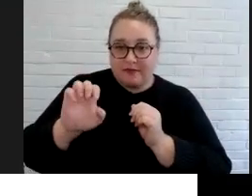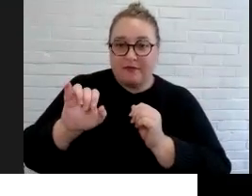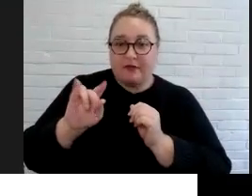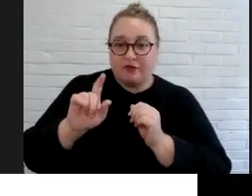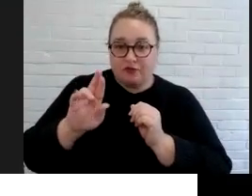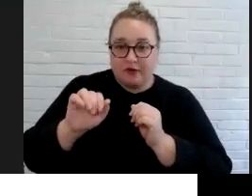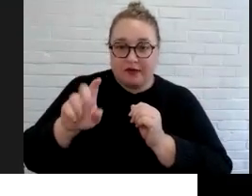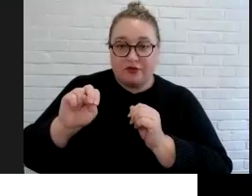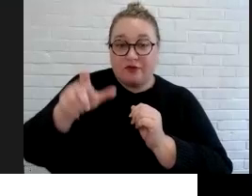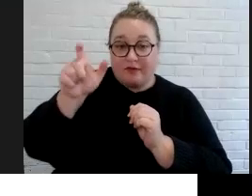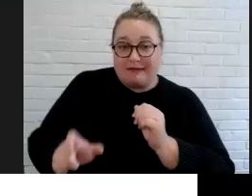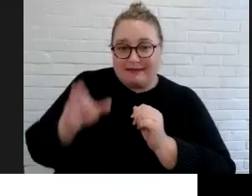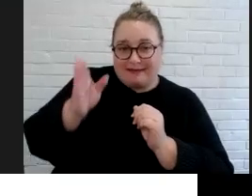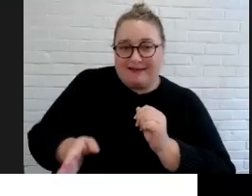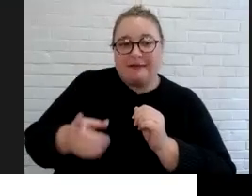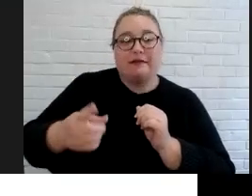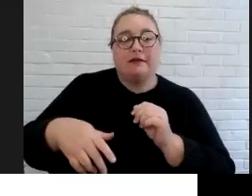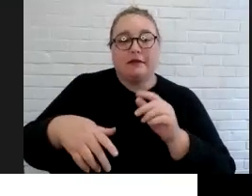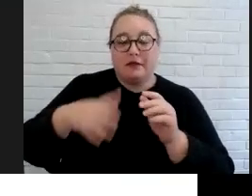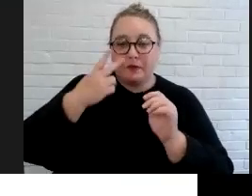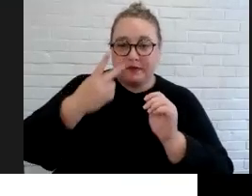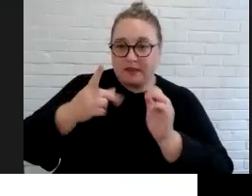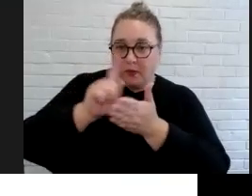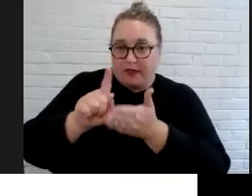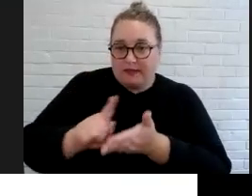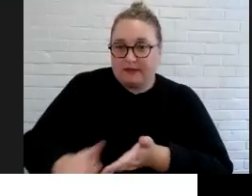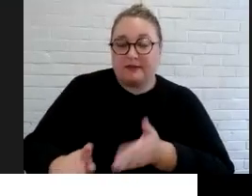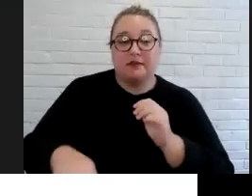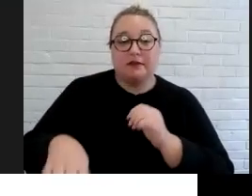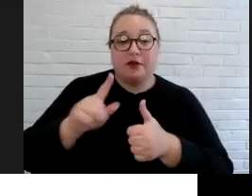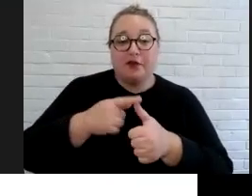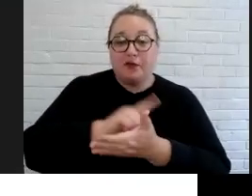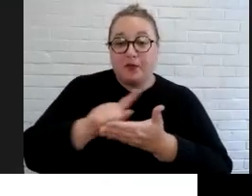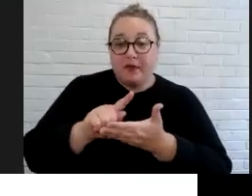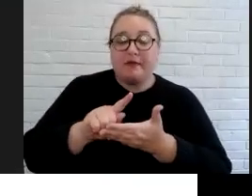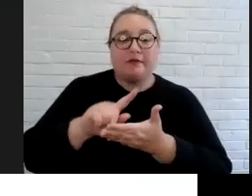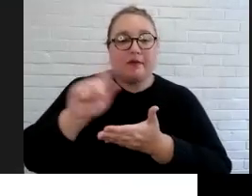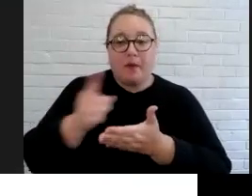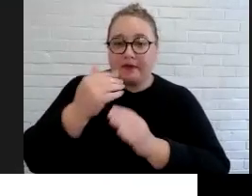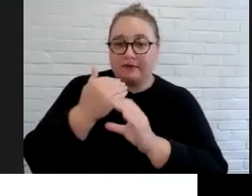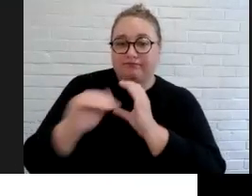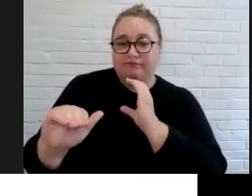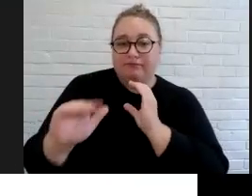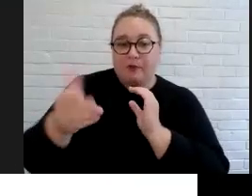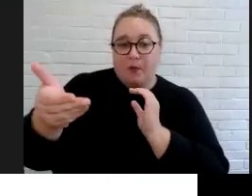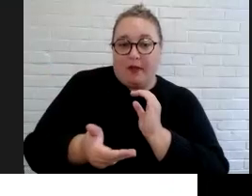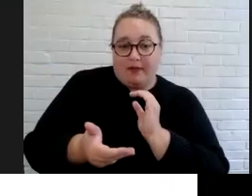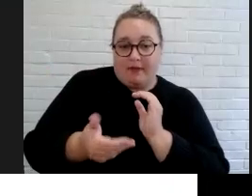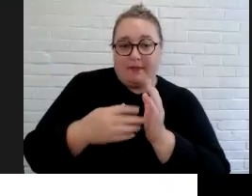So let's say for example week one I always send a welcome email and post an announcement in Canvas introducing myself, information